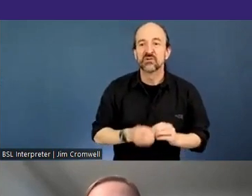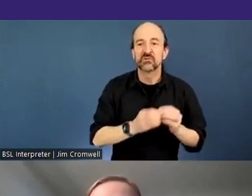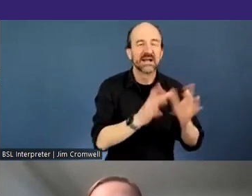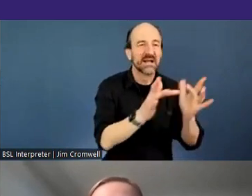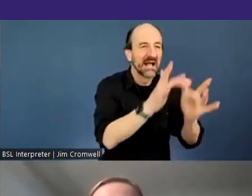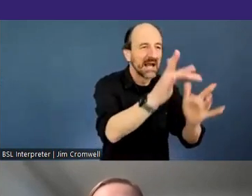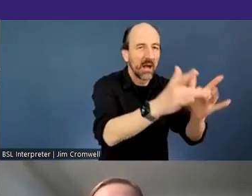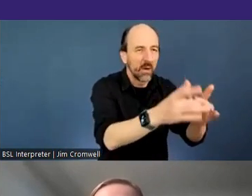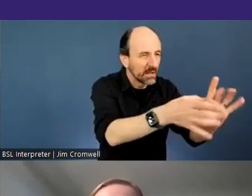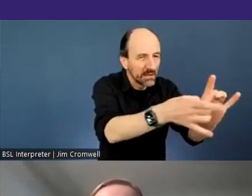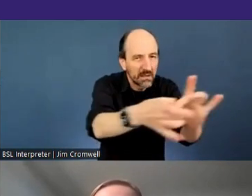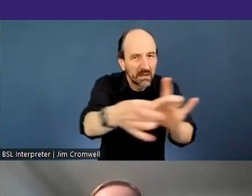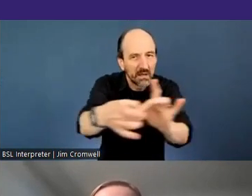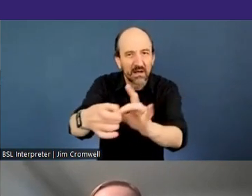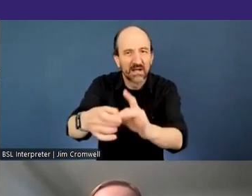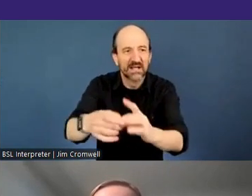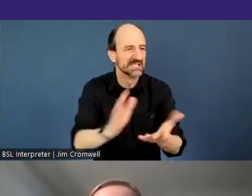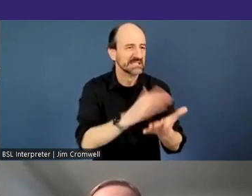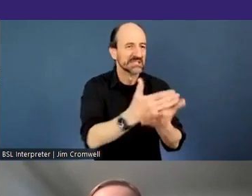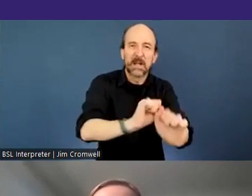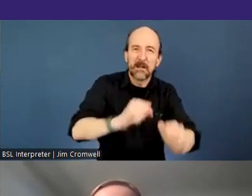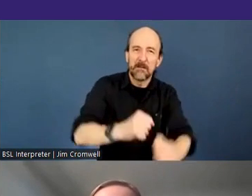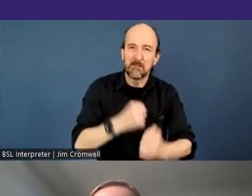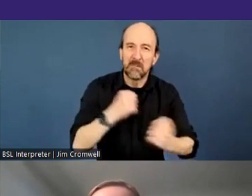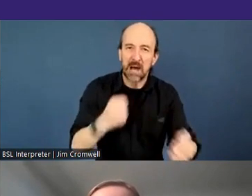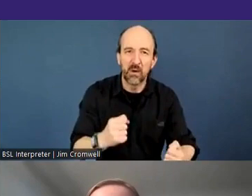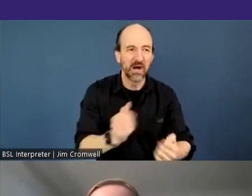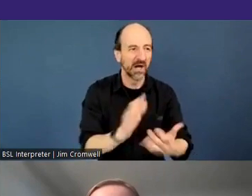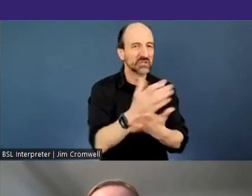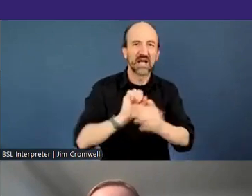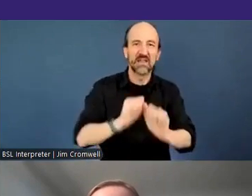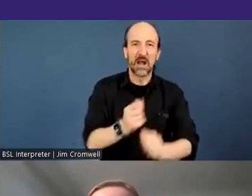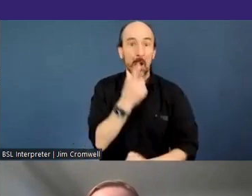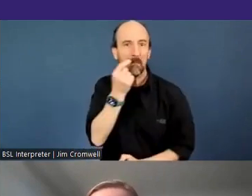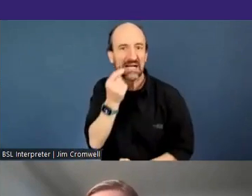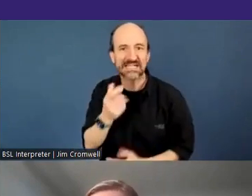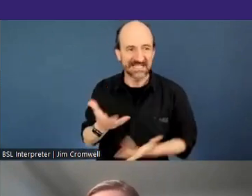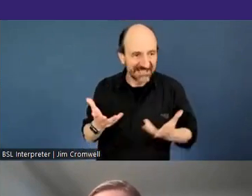power, their ability and agency. And most importantly we remind